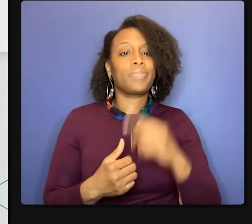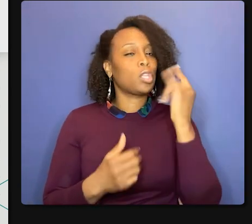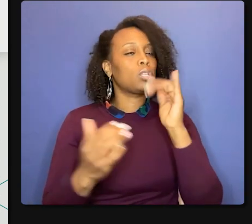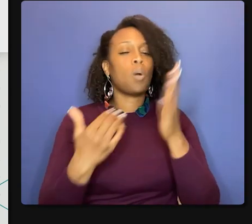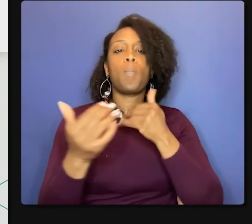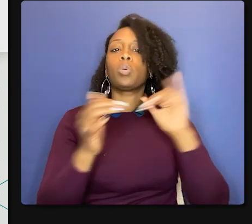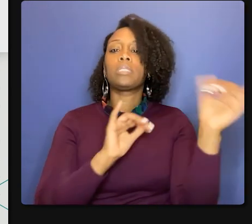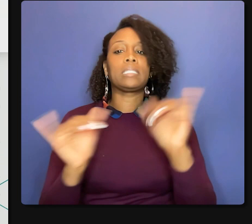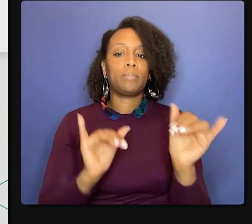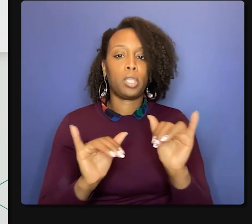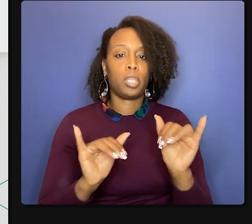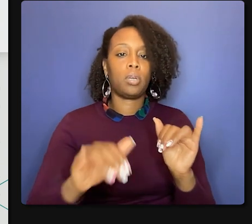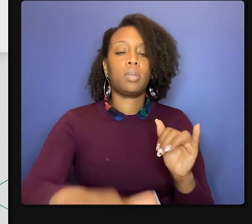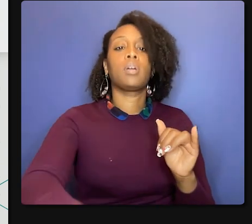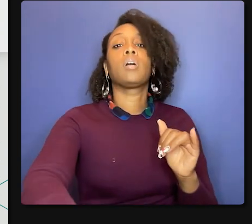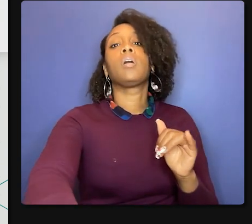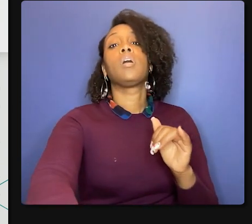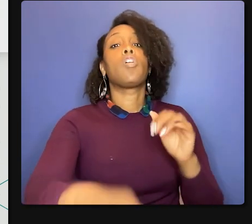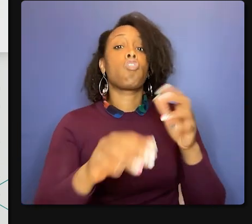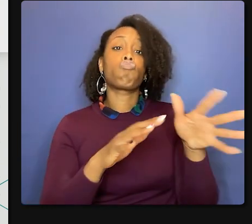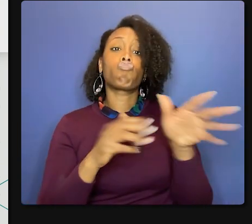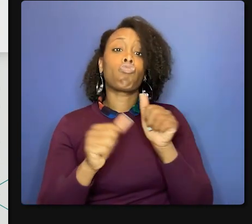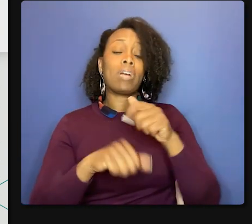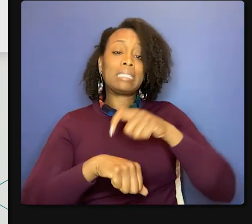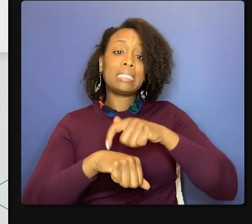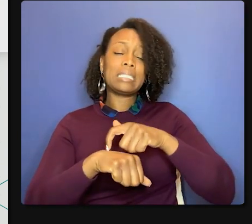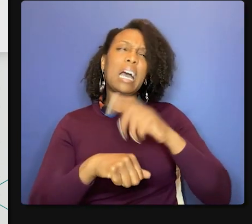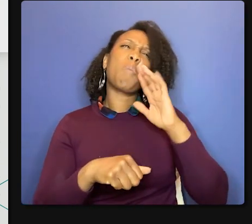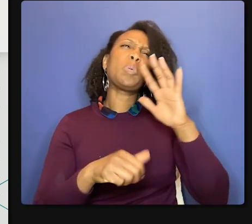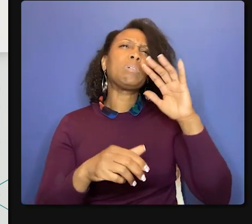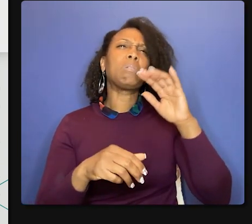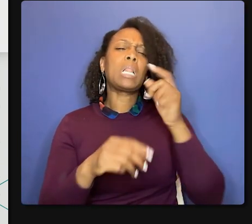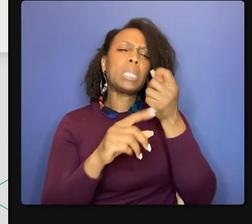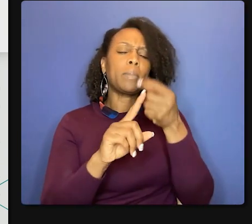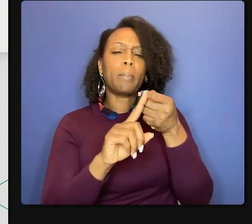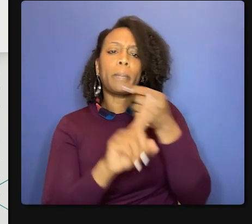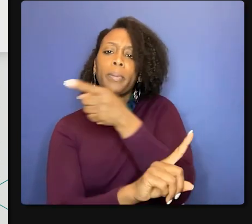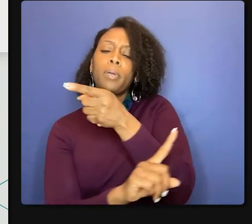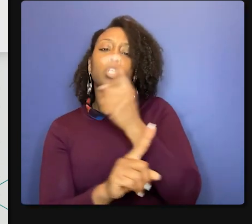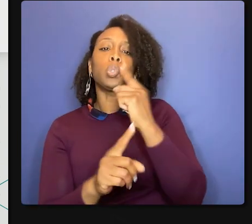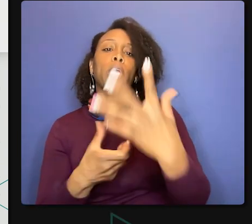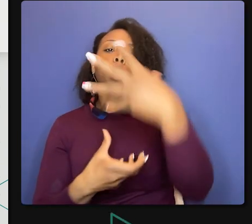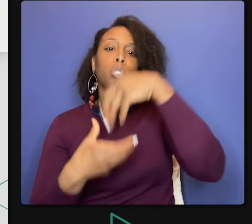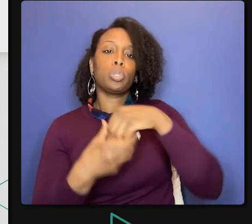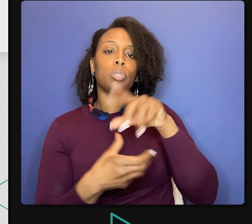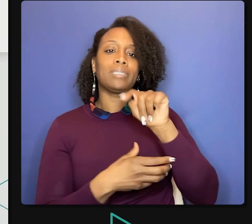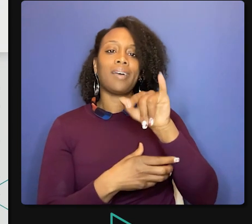Well, compressed data looks very much like the uncompressed work flow, and the run time will take this, a small detour